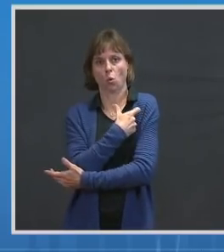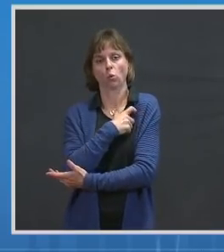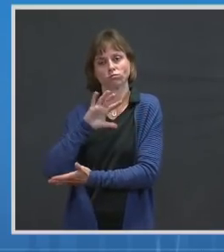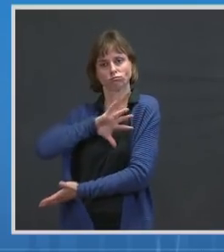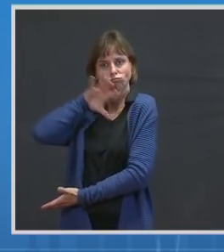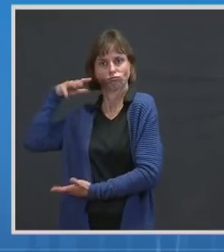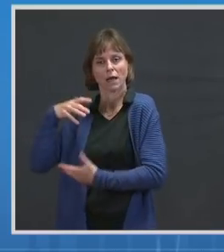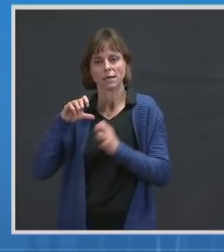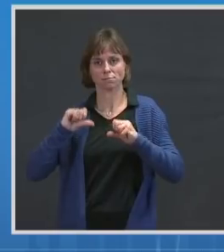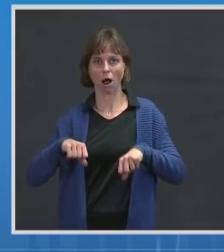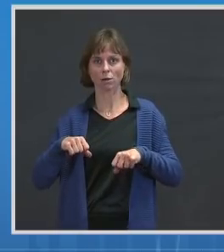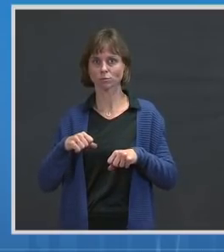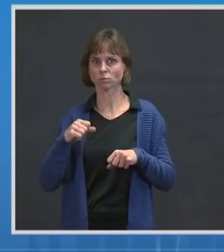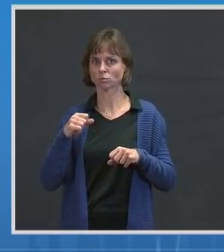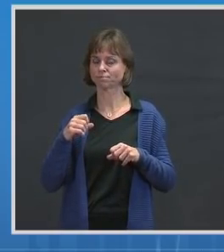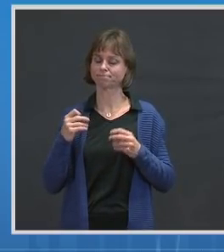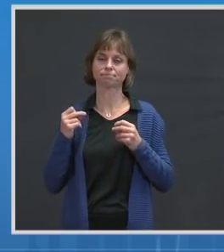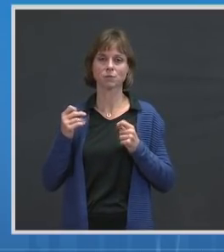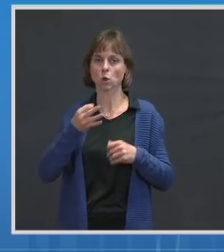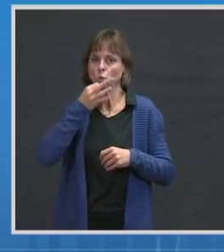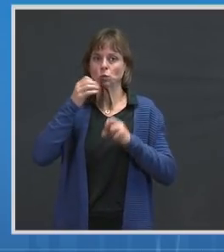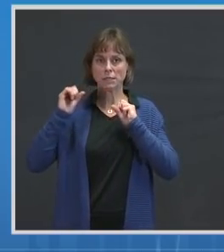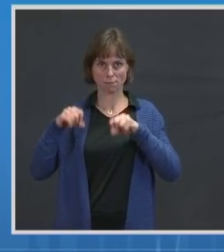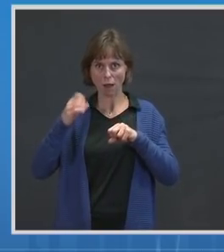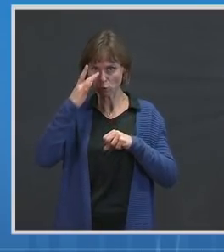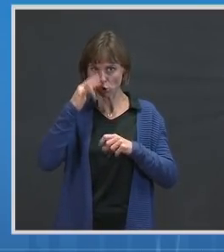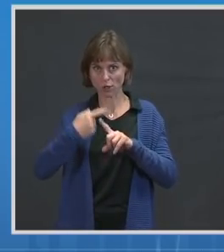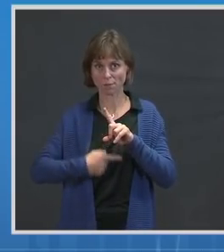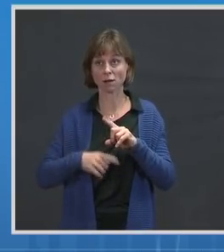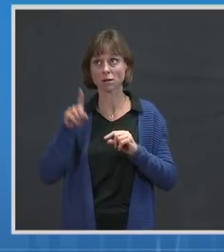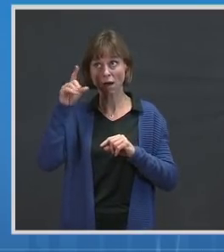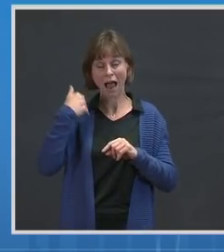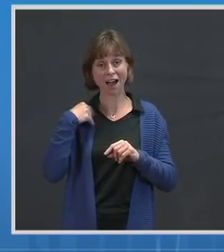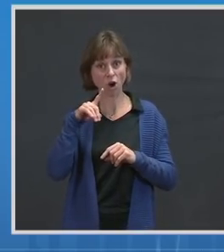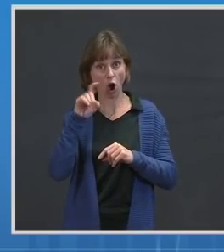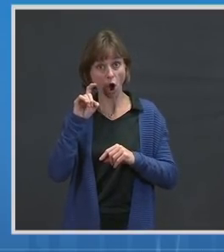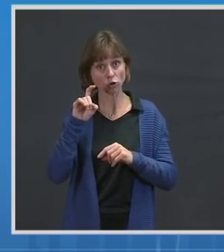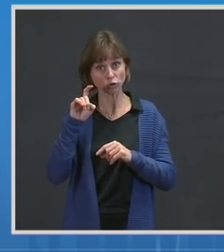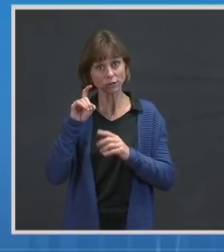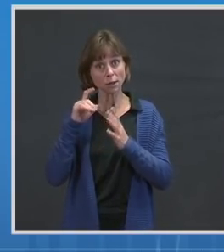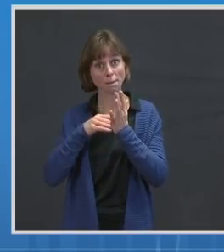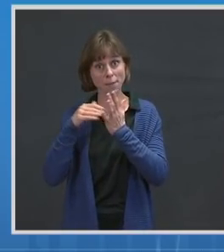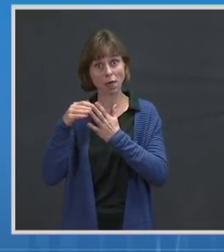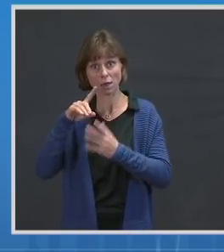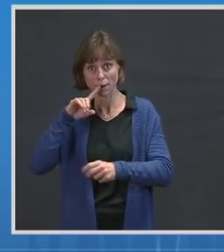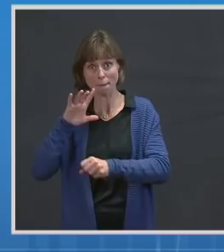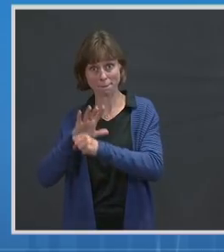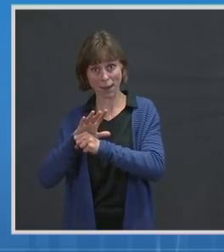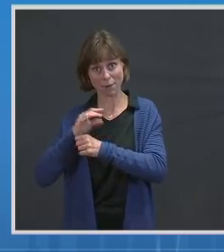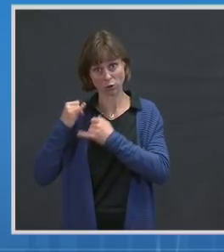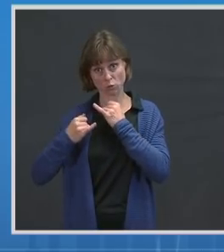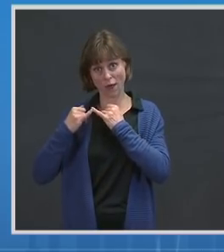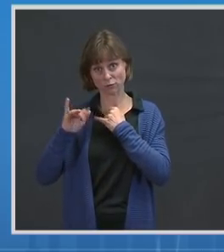has 100 million commitment, for the end of June, of doses. At the same time, we're going to be starting